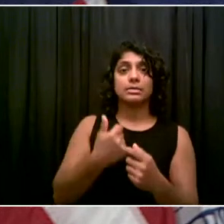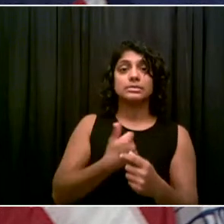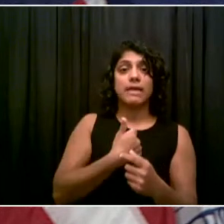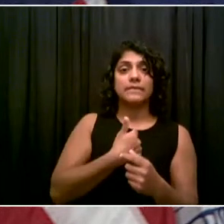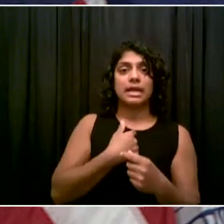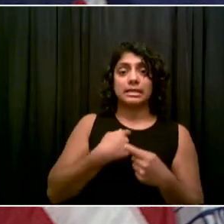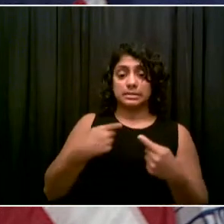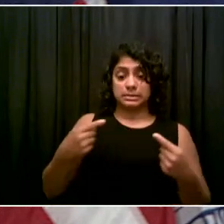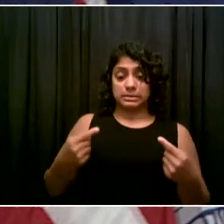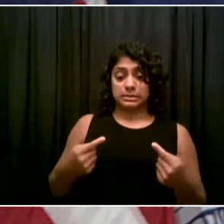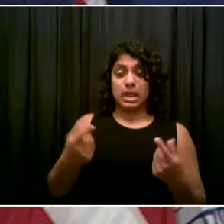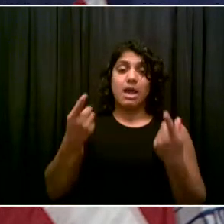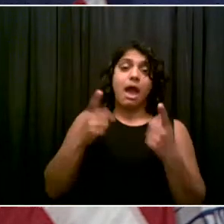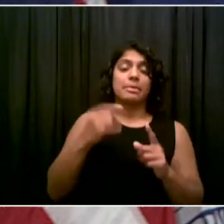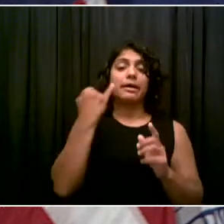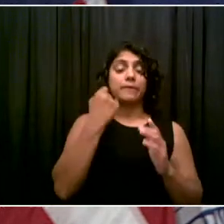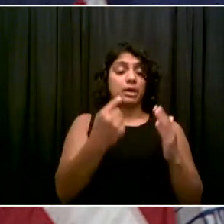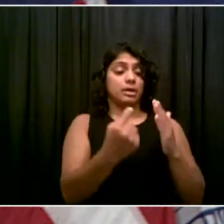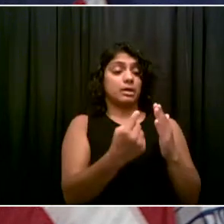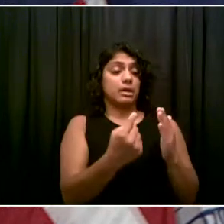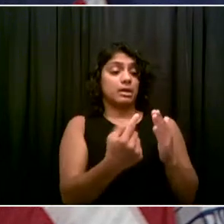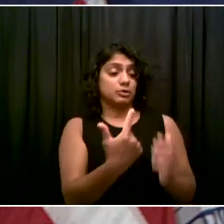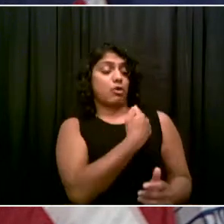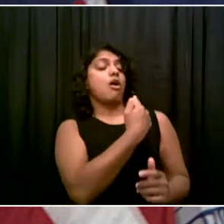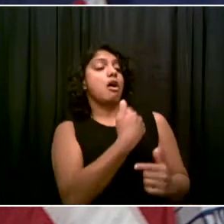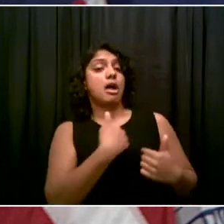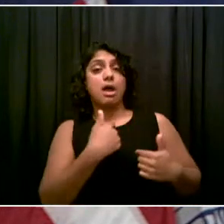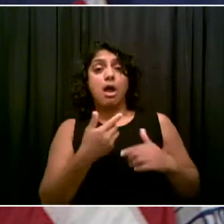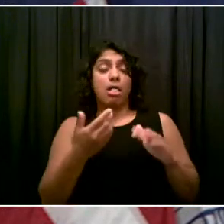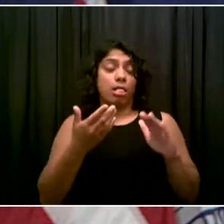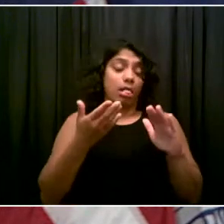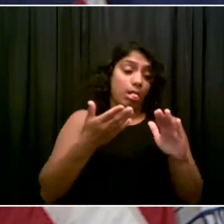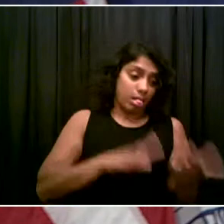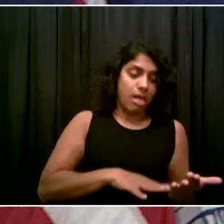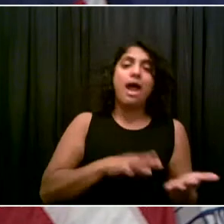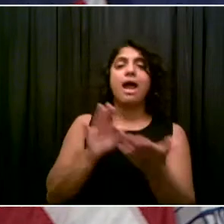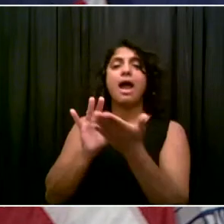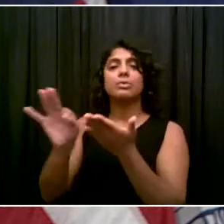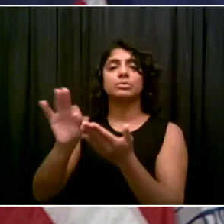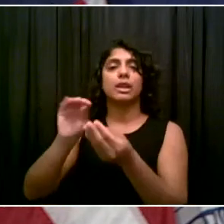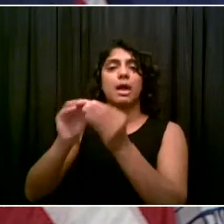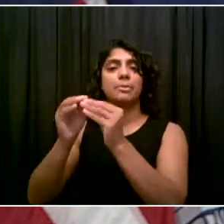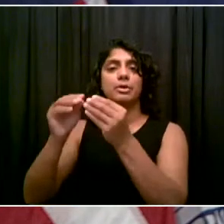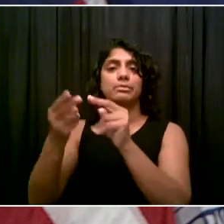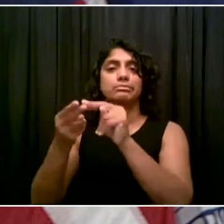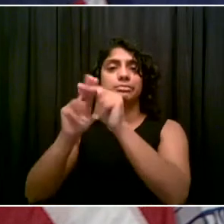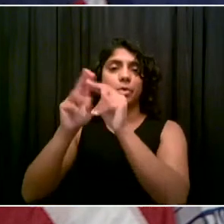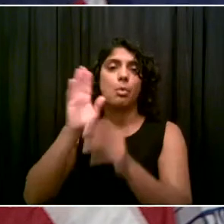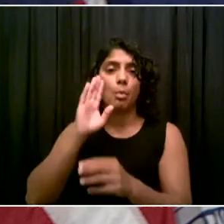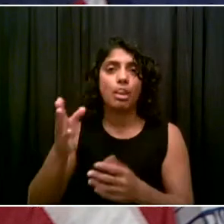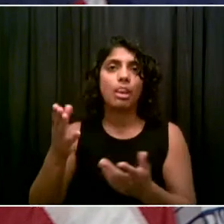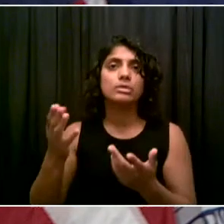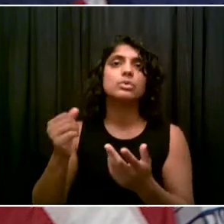DIE AT A LATER DATE OR RULINGS COMING FROM THE MEDICAL EXAMINER BUT AS OF GRIHT